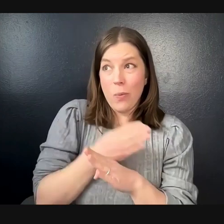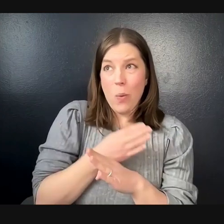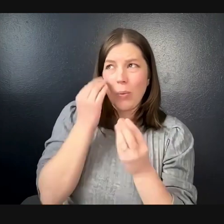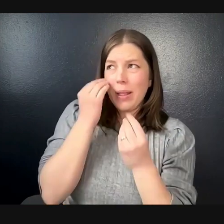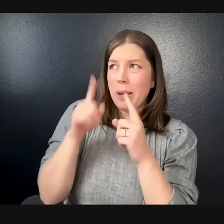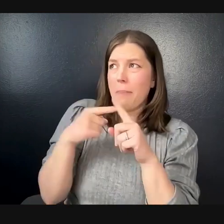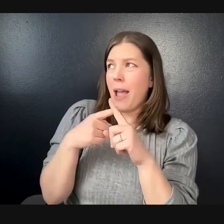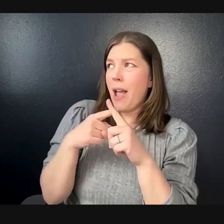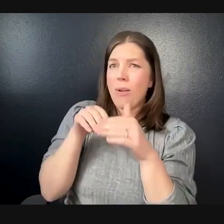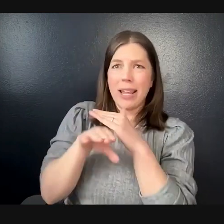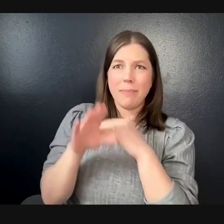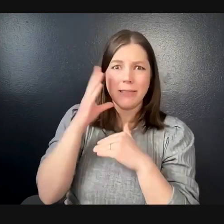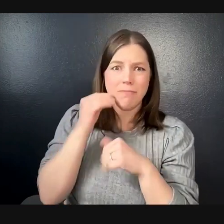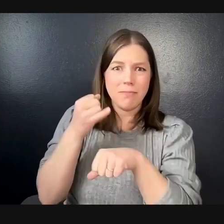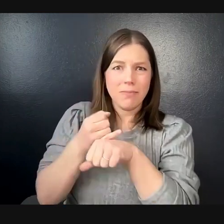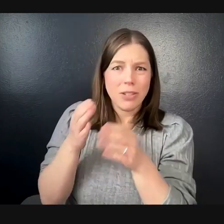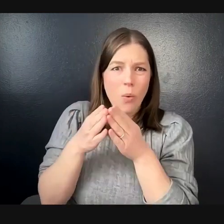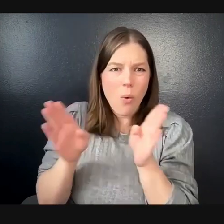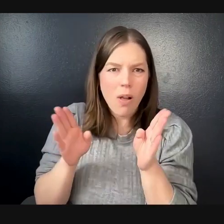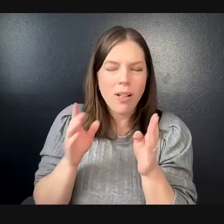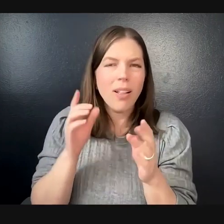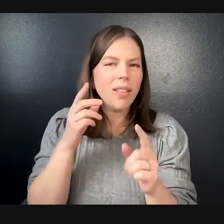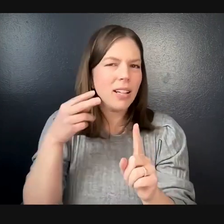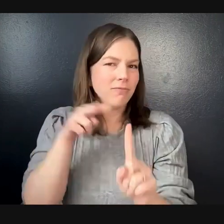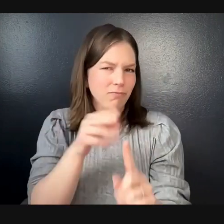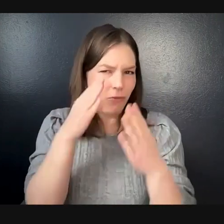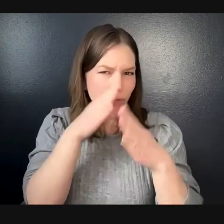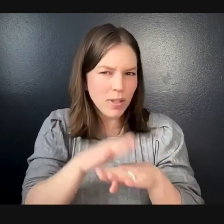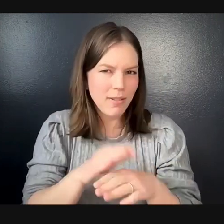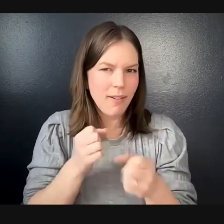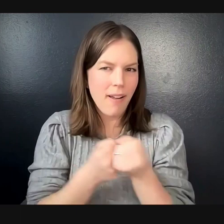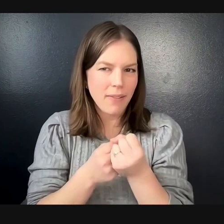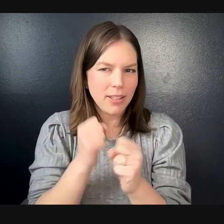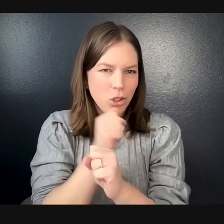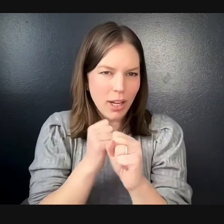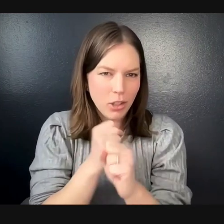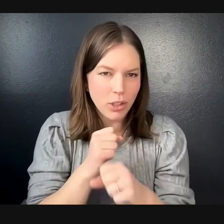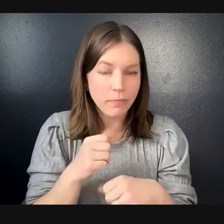So before we think about campus access, let's focus on the first step of ensuring that you